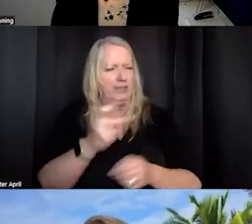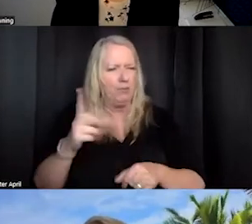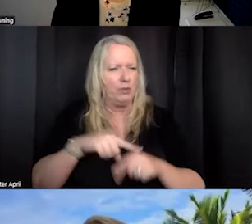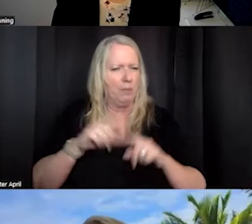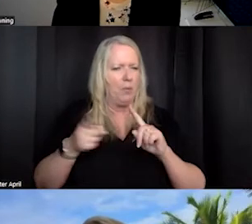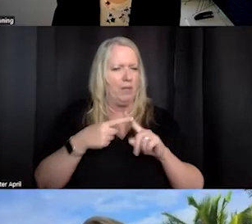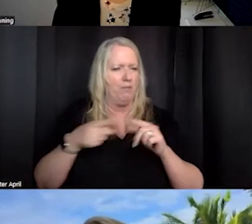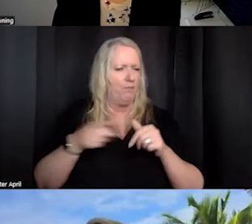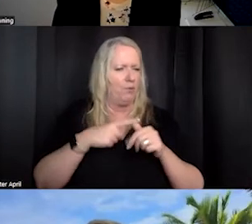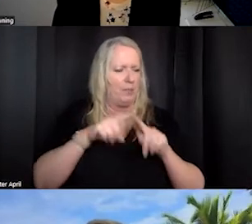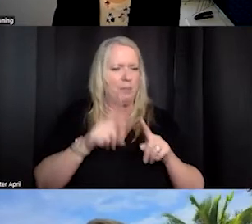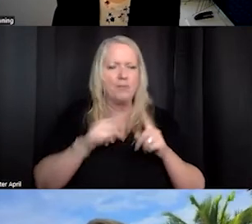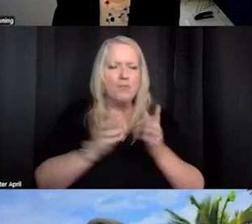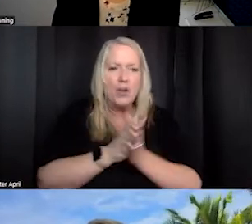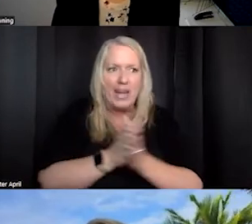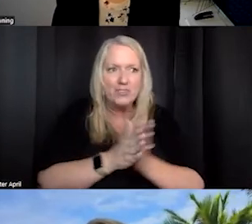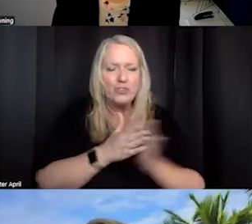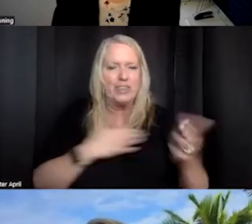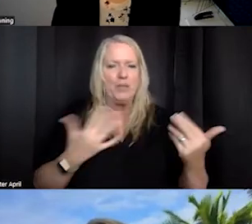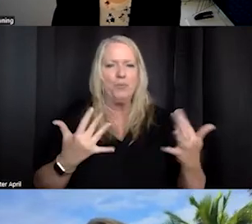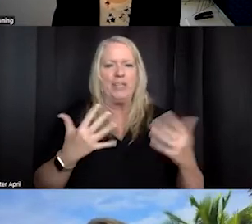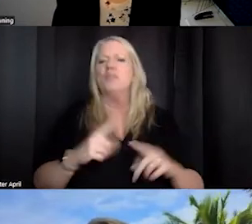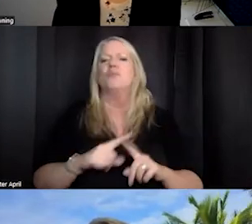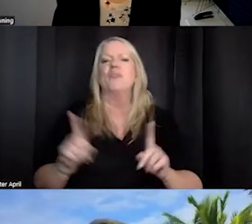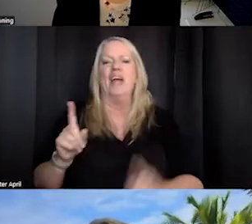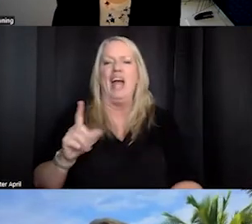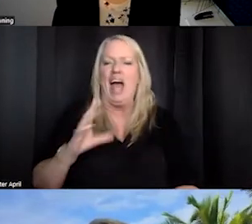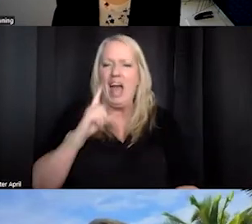I WAS ANXIOUSLY WAITING FOR IT. BUT WHAT IS THE POLL SAYING?